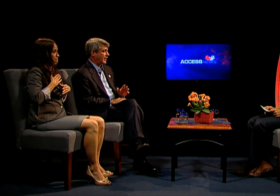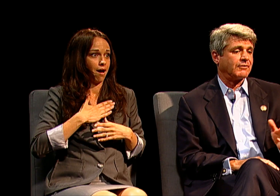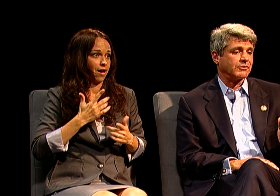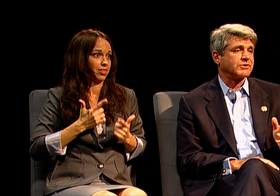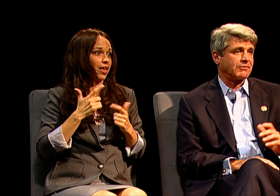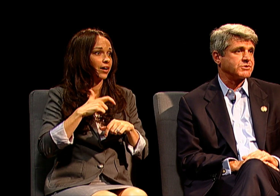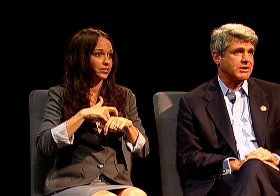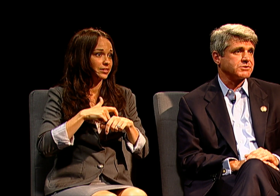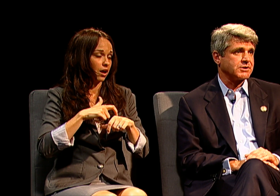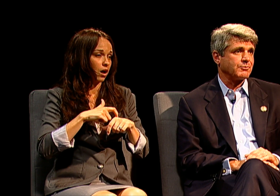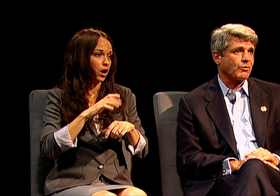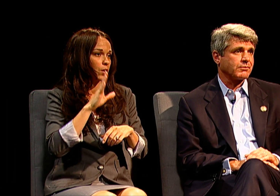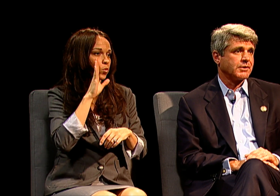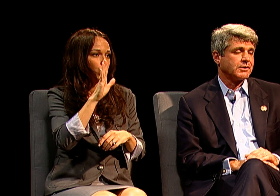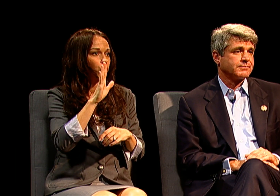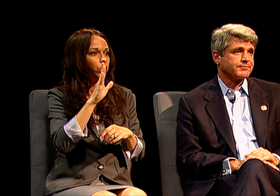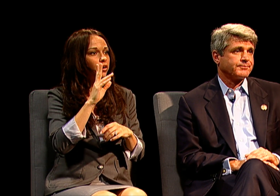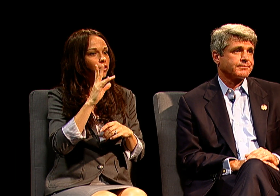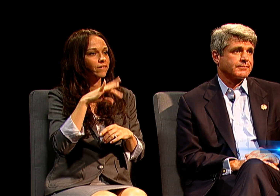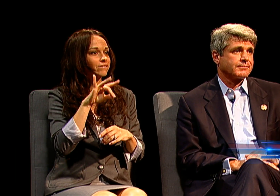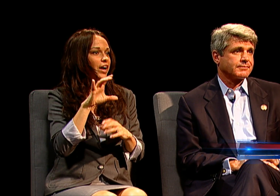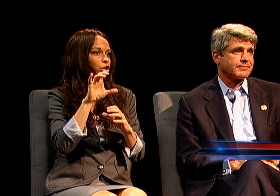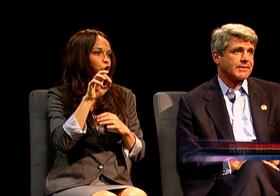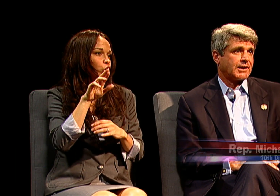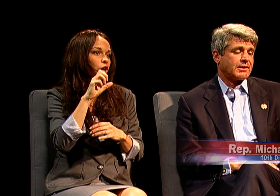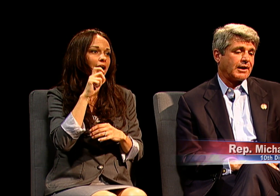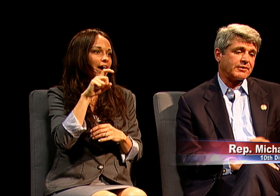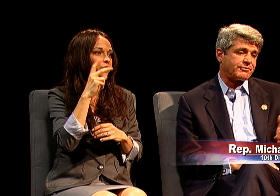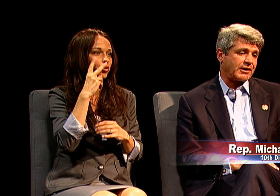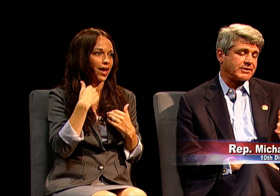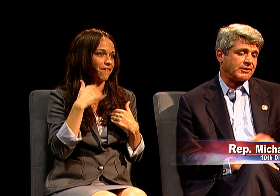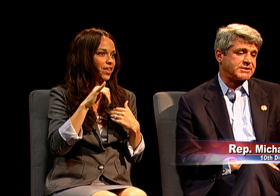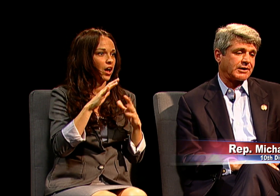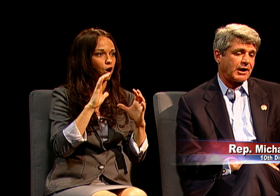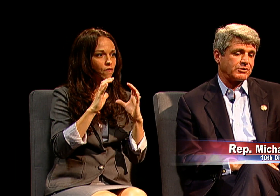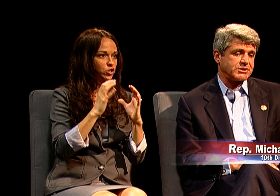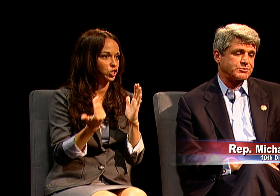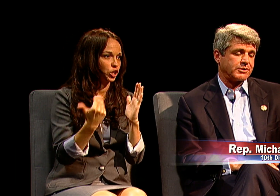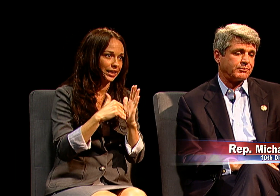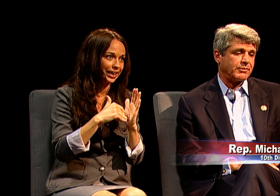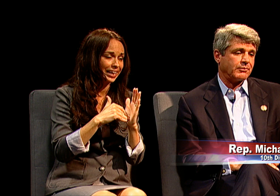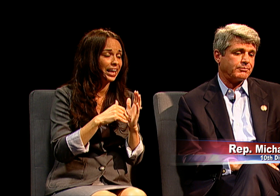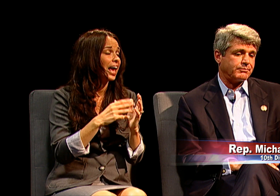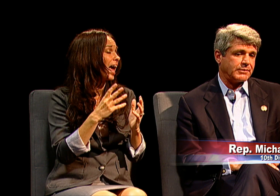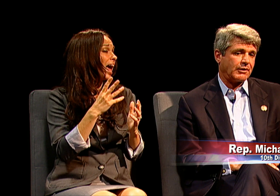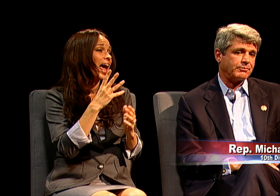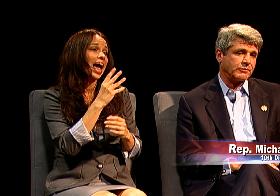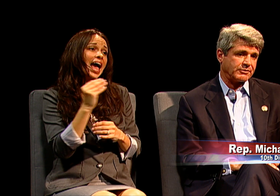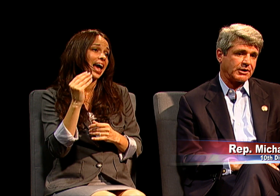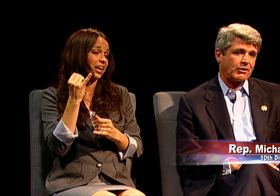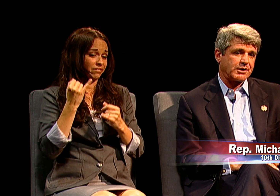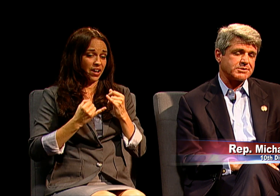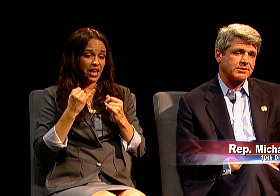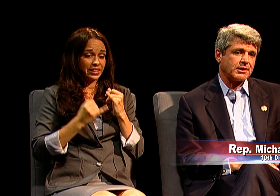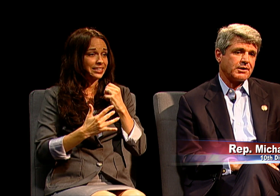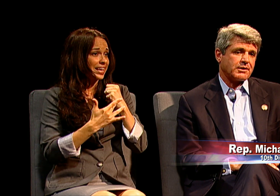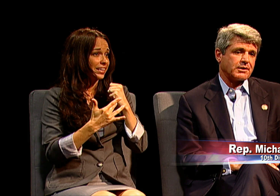THOSE CONVERSATIONS ANY MORE. AND, THEN, FINALLY, YOU KNOW, TECHNOLOGY HAS BEEN, YOU KNOW, LIVING IN AUSTIN.